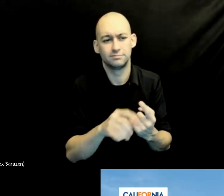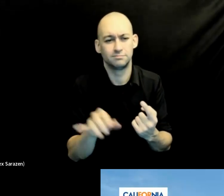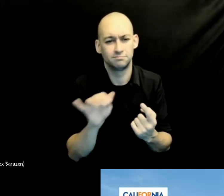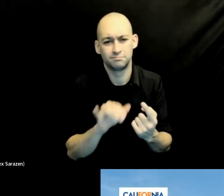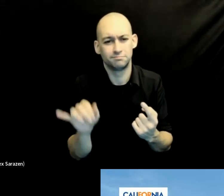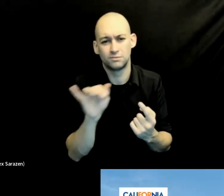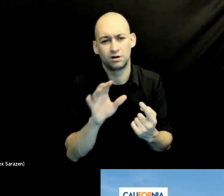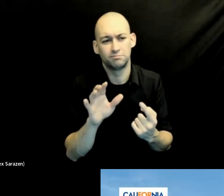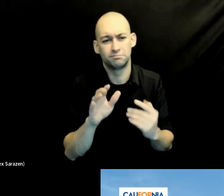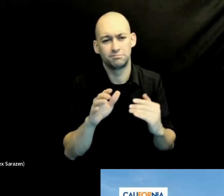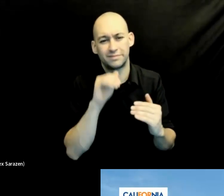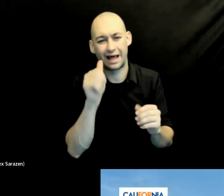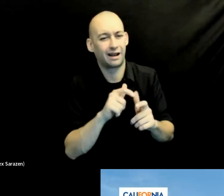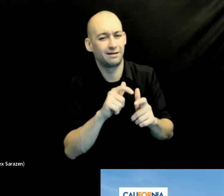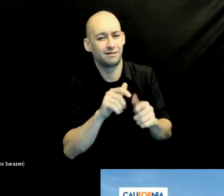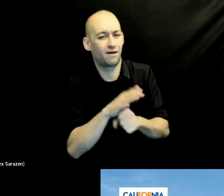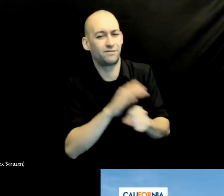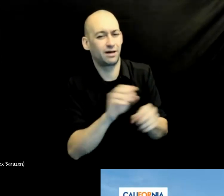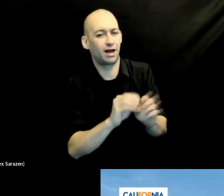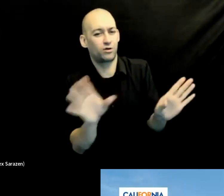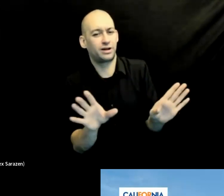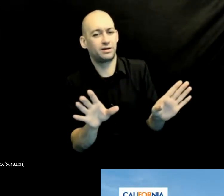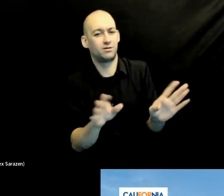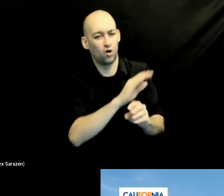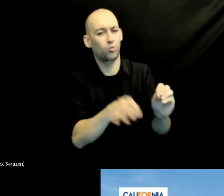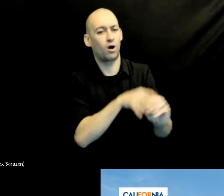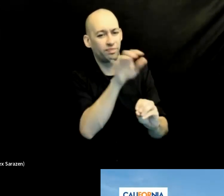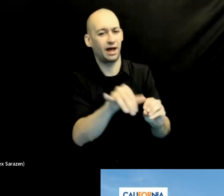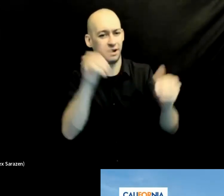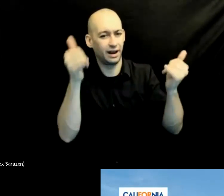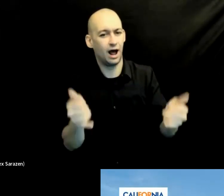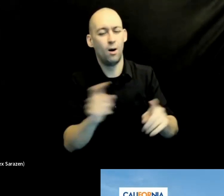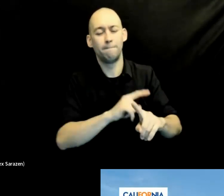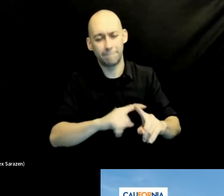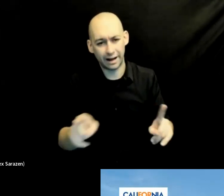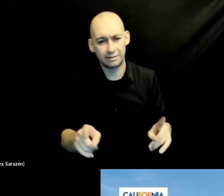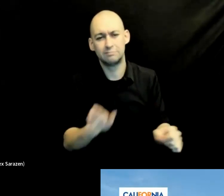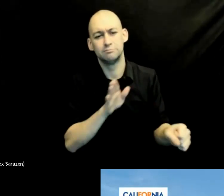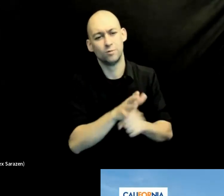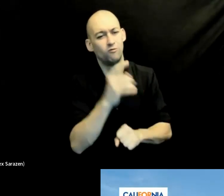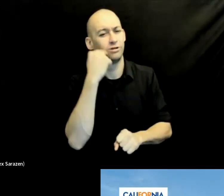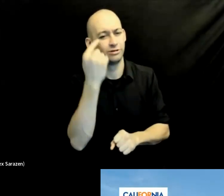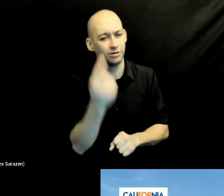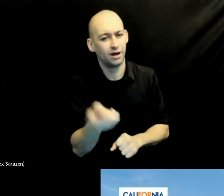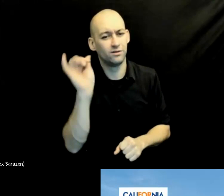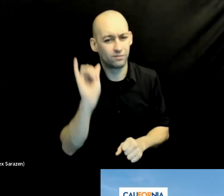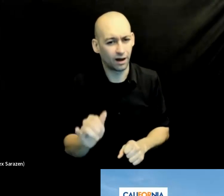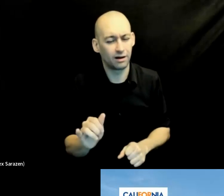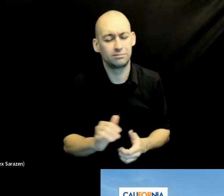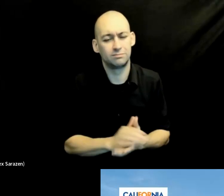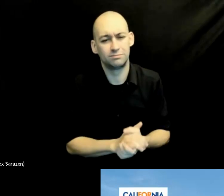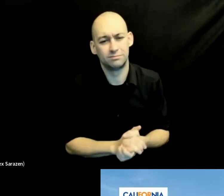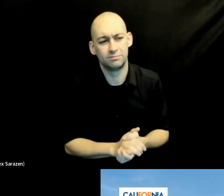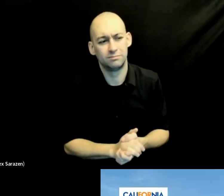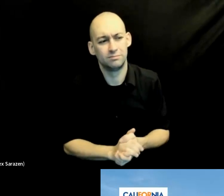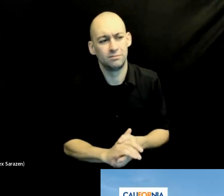of clarity around that right now. But suffice to say that we have heard from the community,